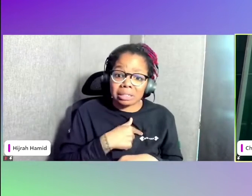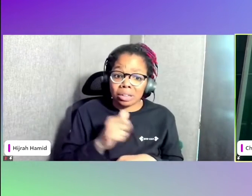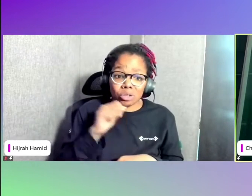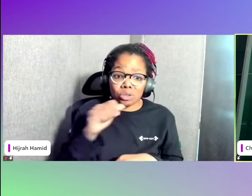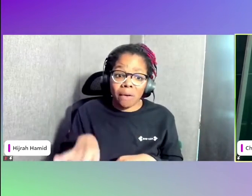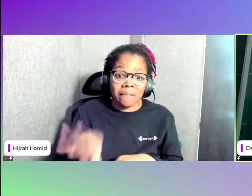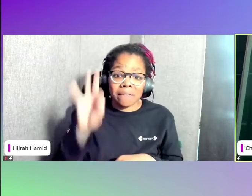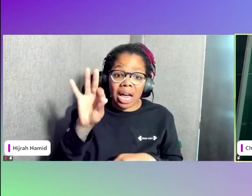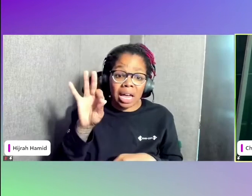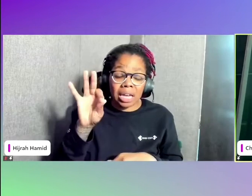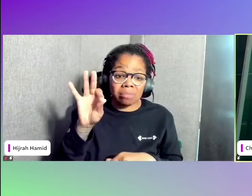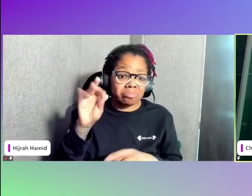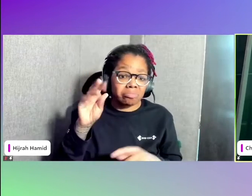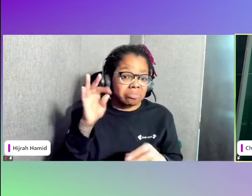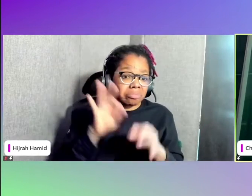associated with standardized